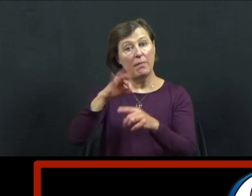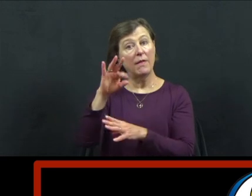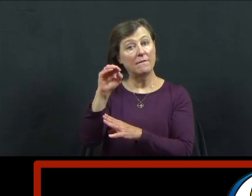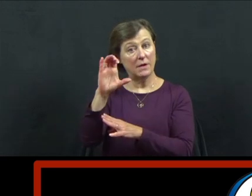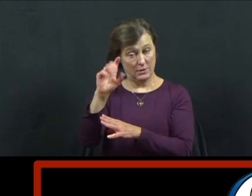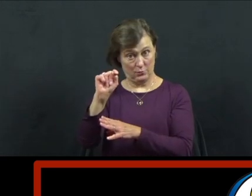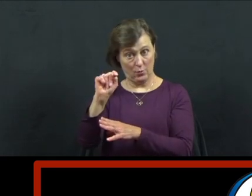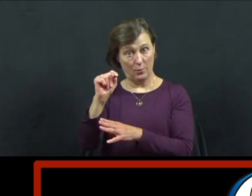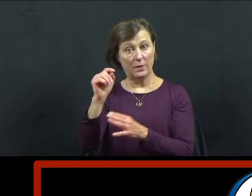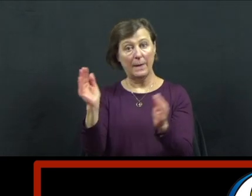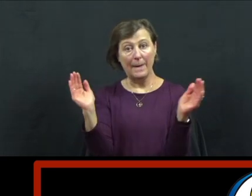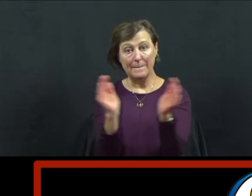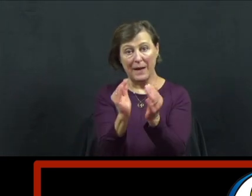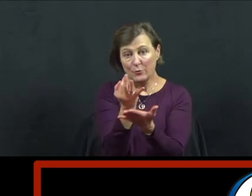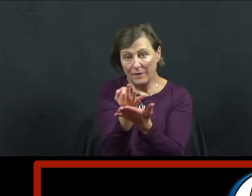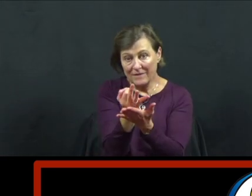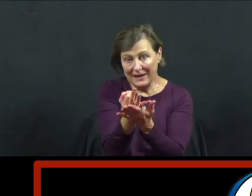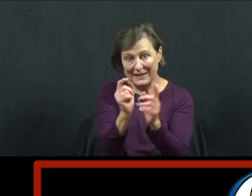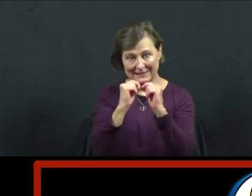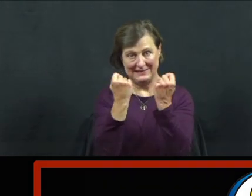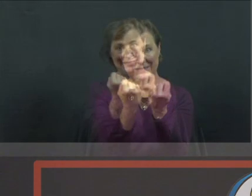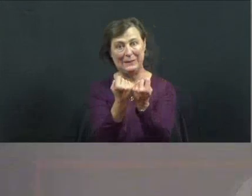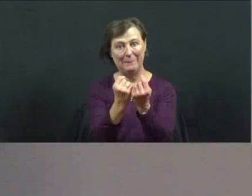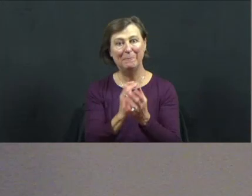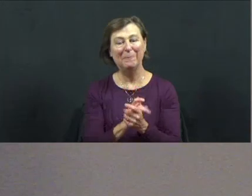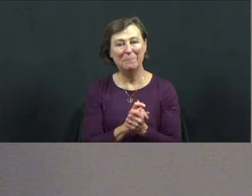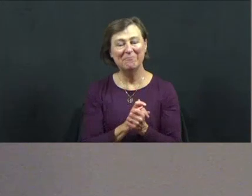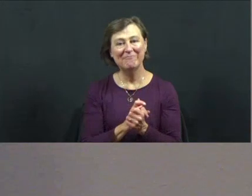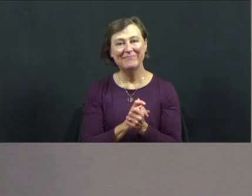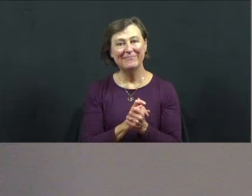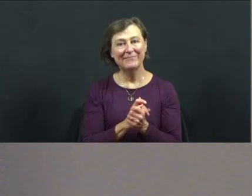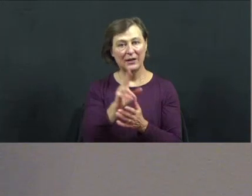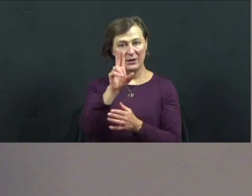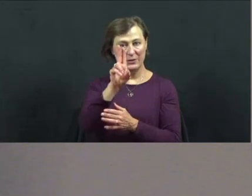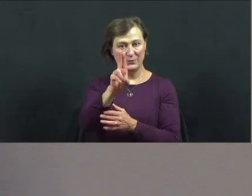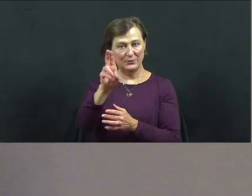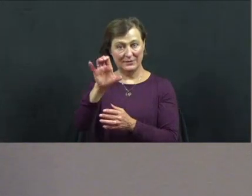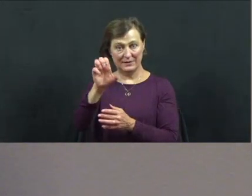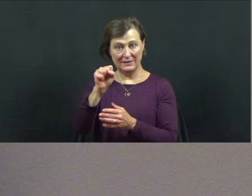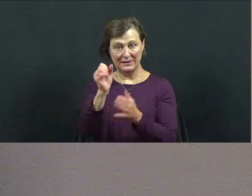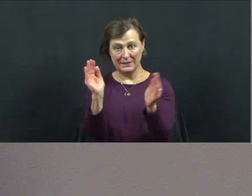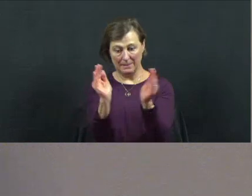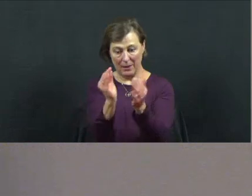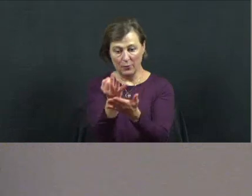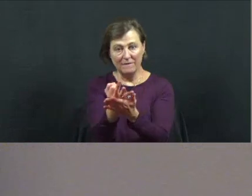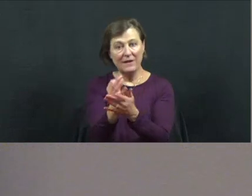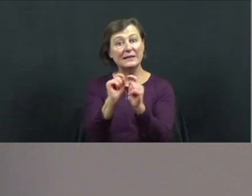the Microfinance Team. The UUCS Microfinance Team makes